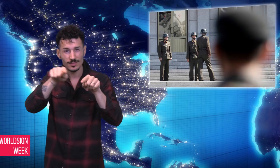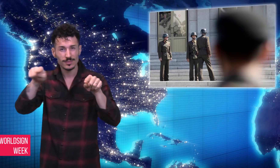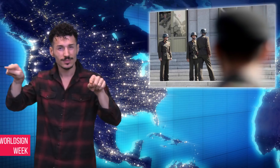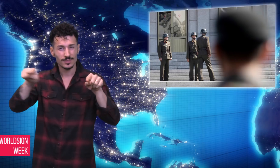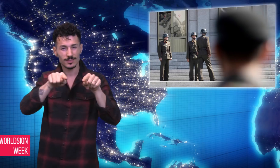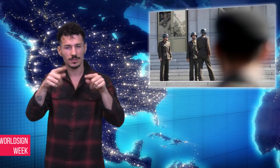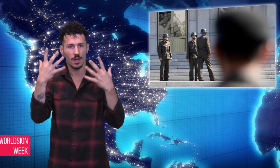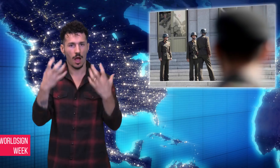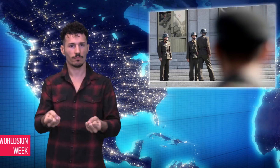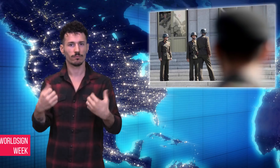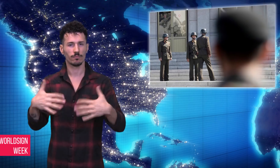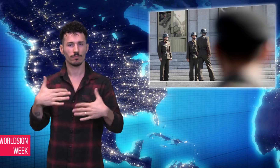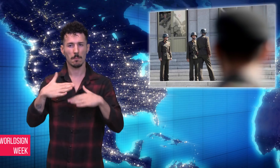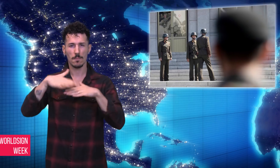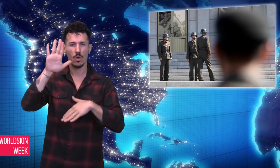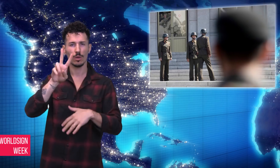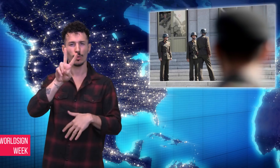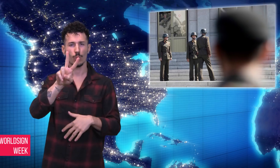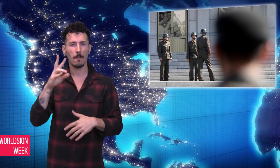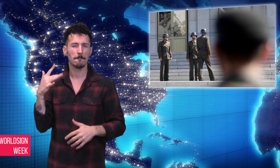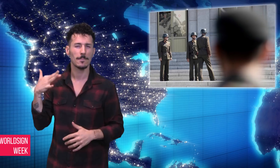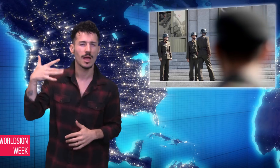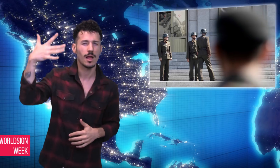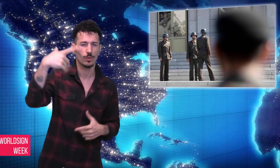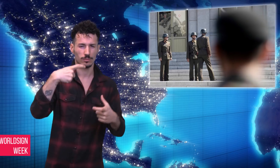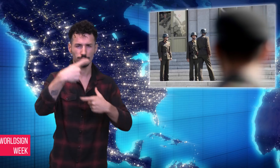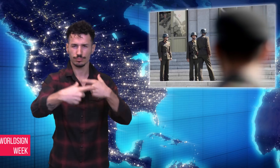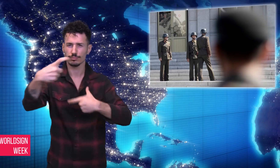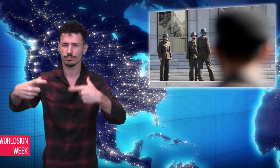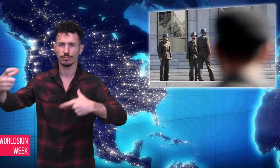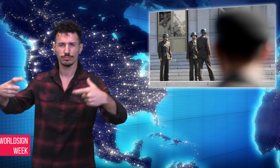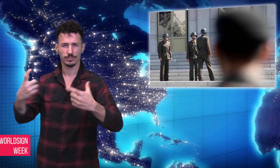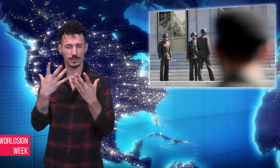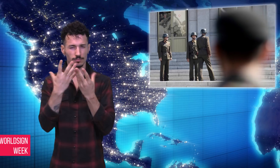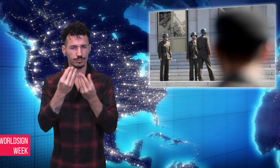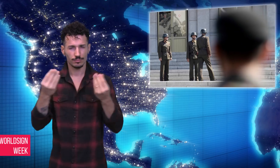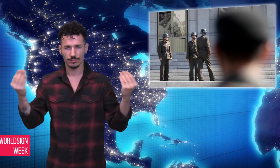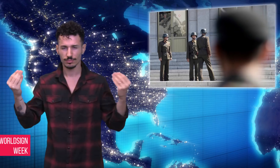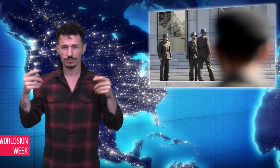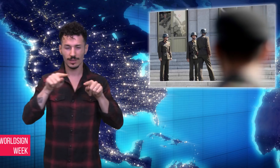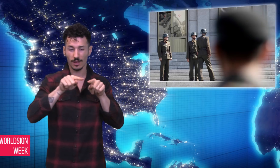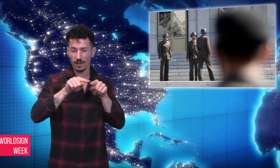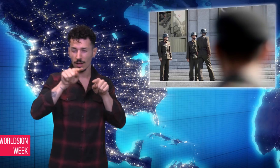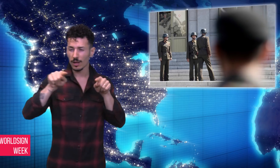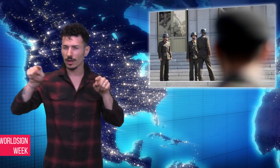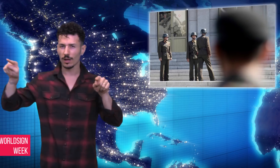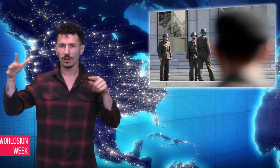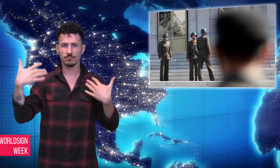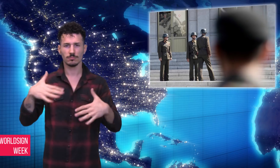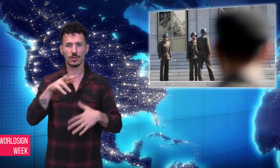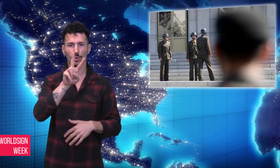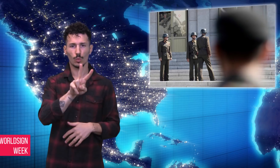Koreas, along with hundreds of thousands of combat troops guarding